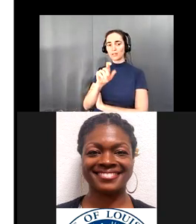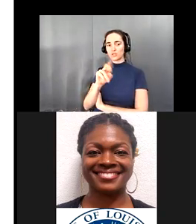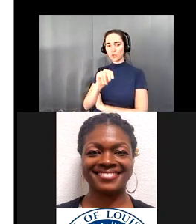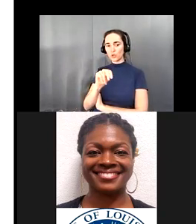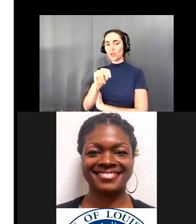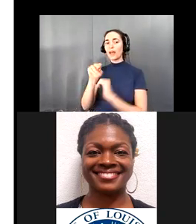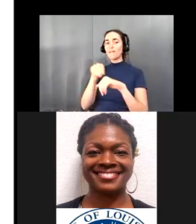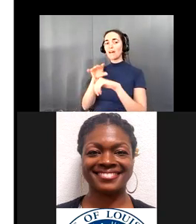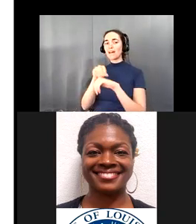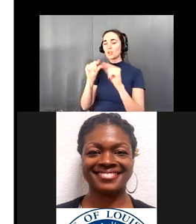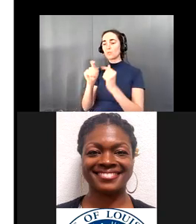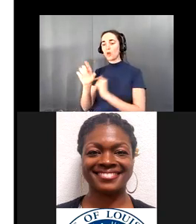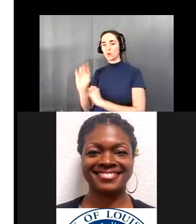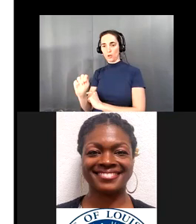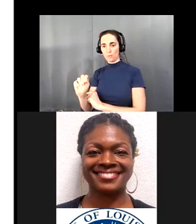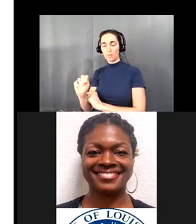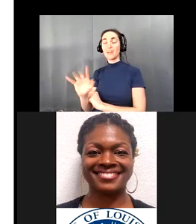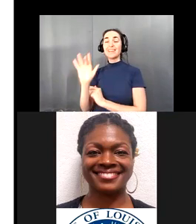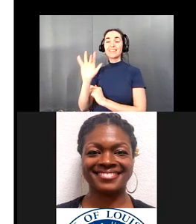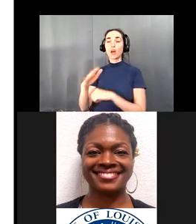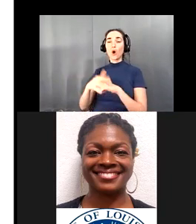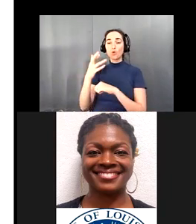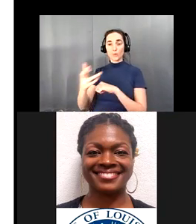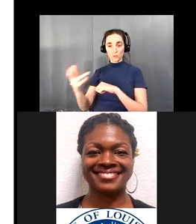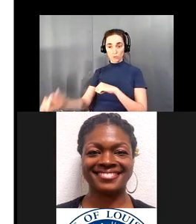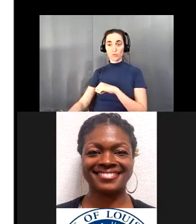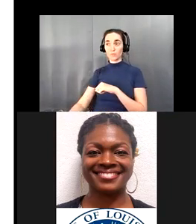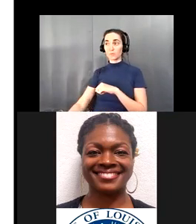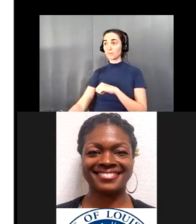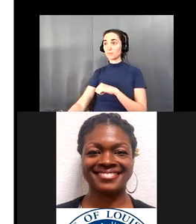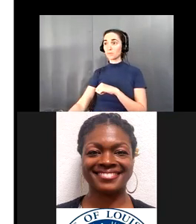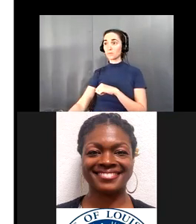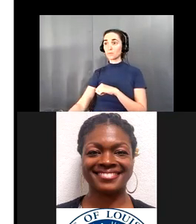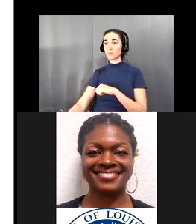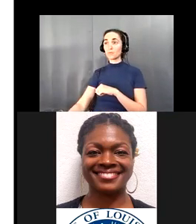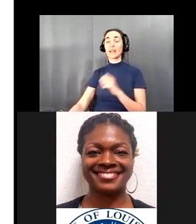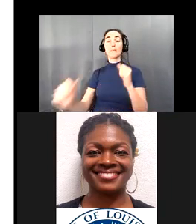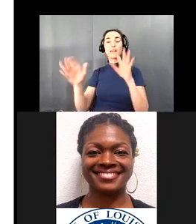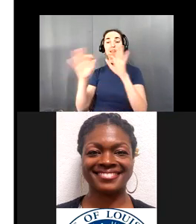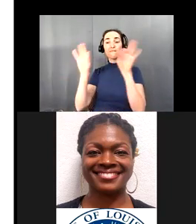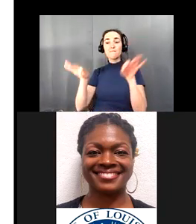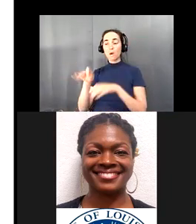Resources tab, and you can download as many of those power forms as you want to. And there